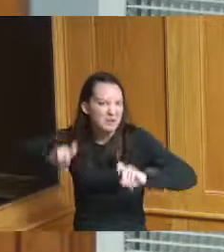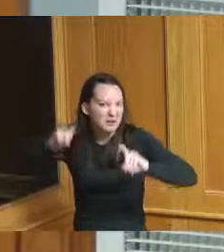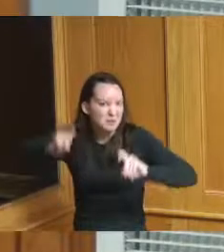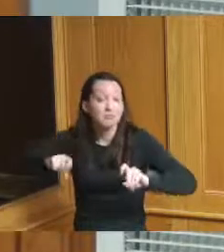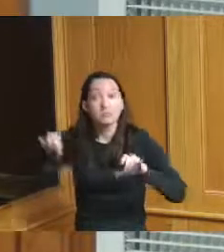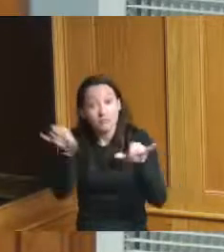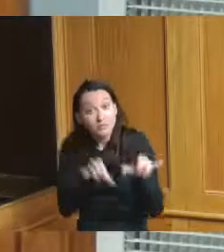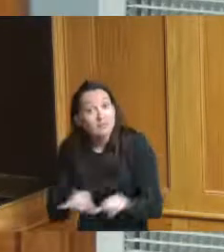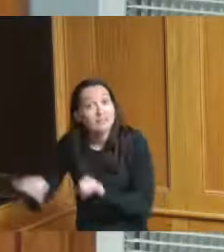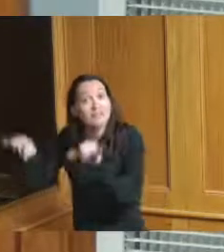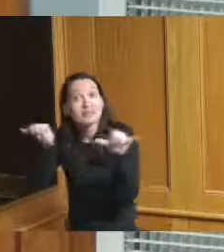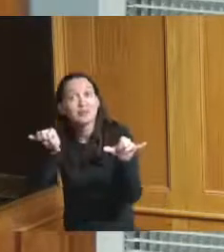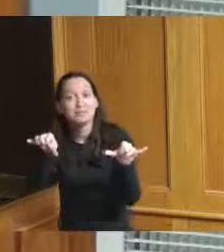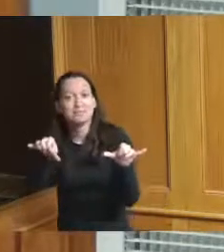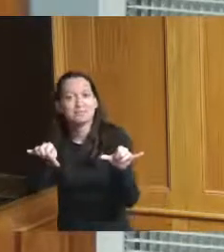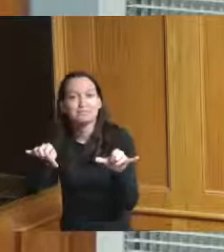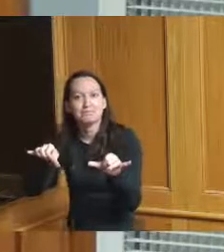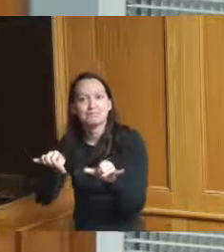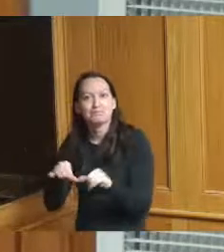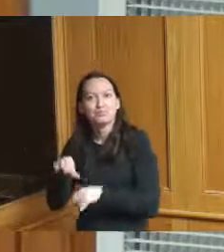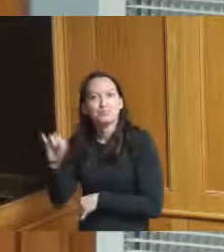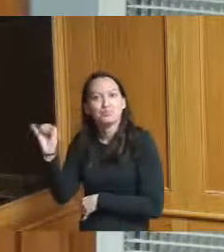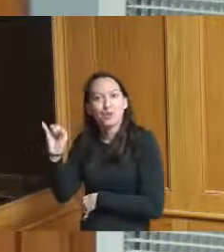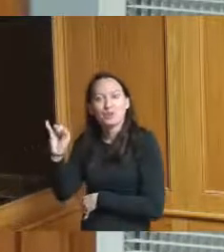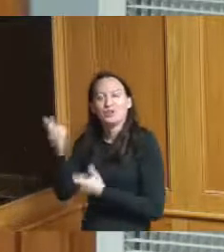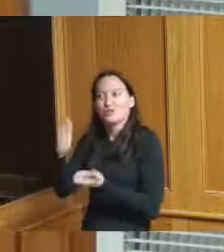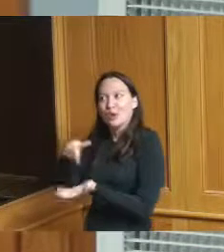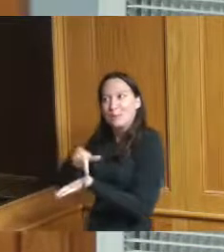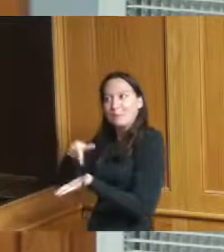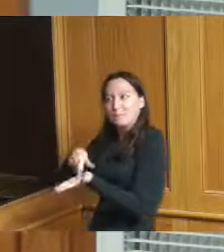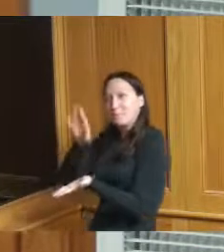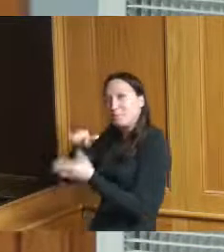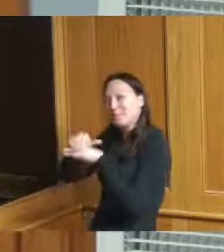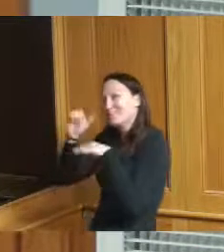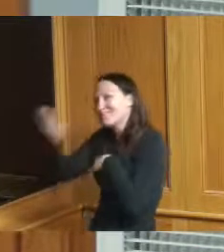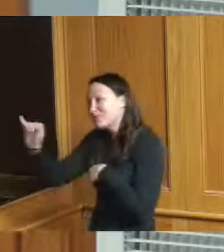is really to swipe the insurance card and try and build the insurance traditionally I don't hear of